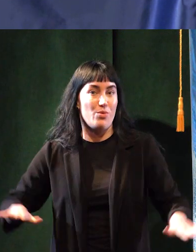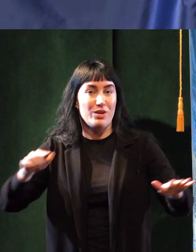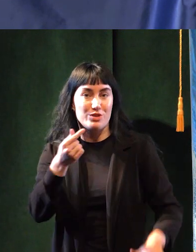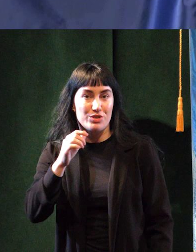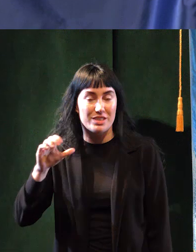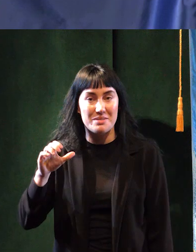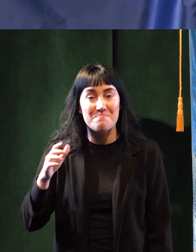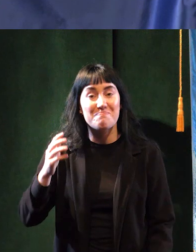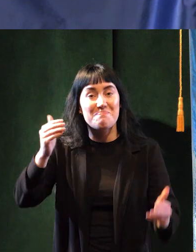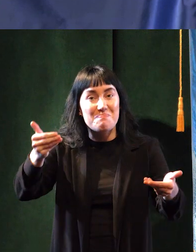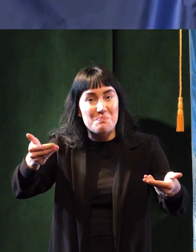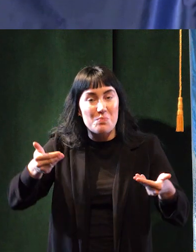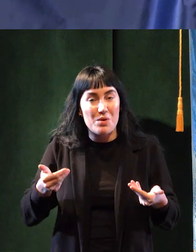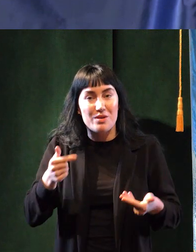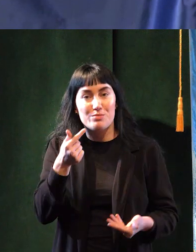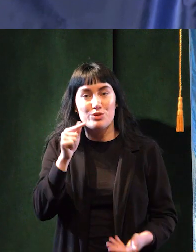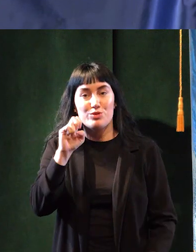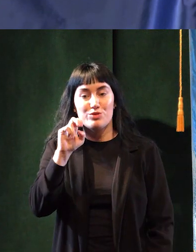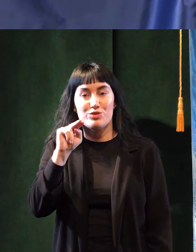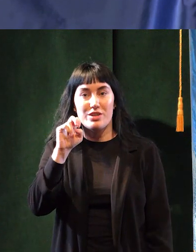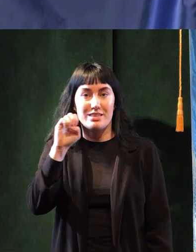welcome to Genesee Community College graduation